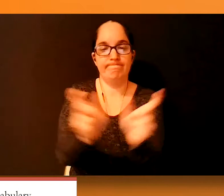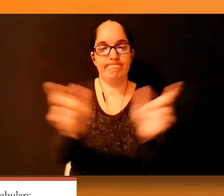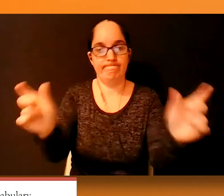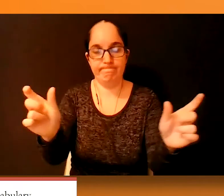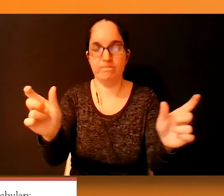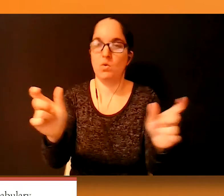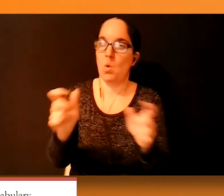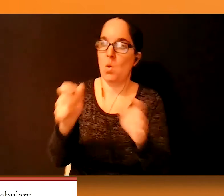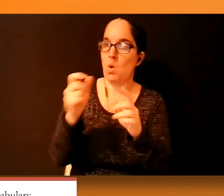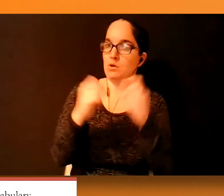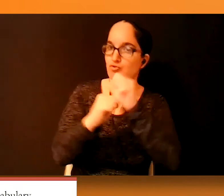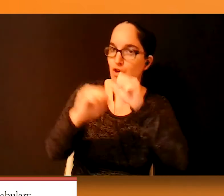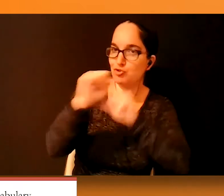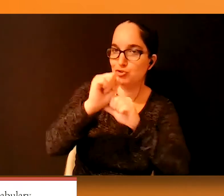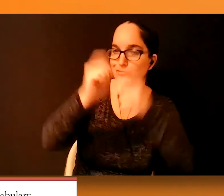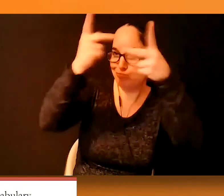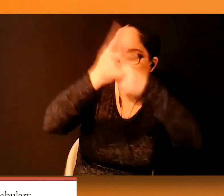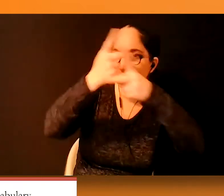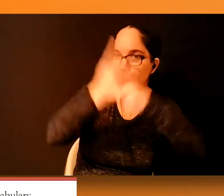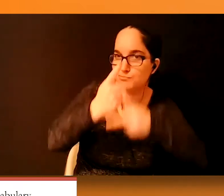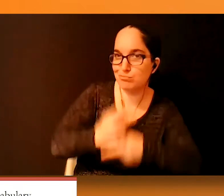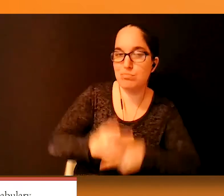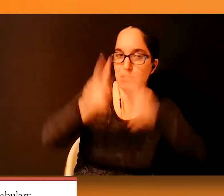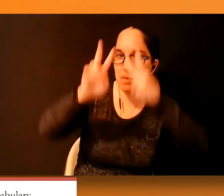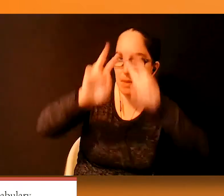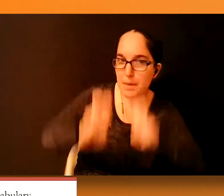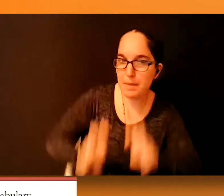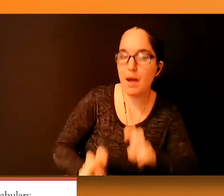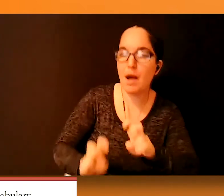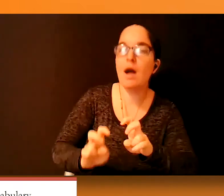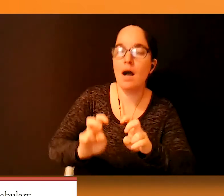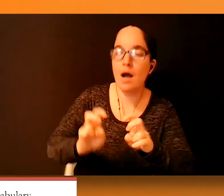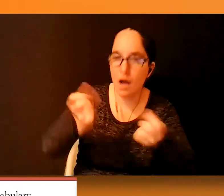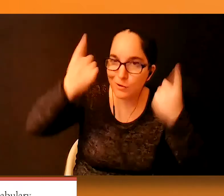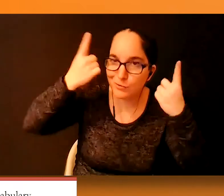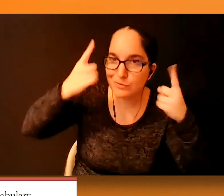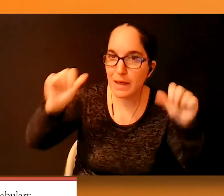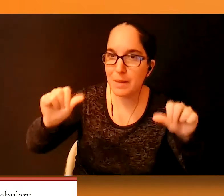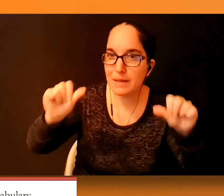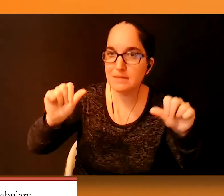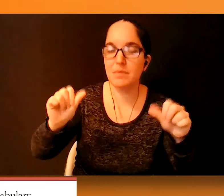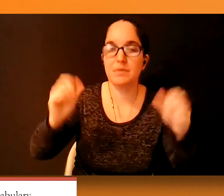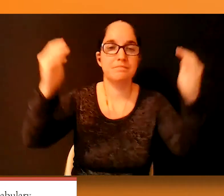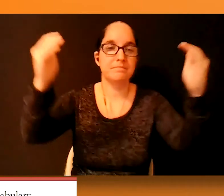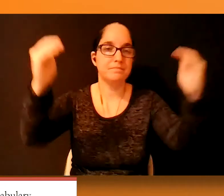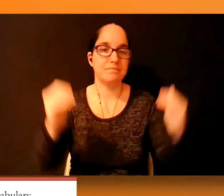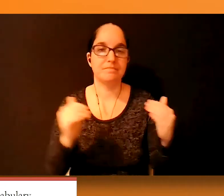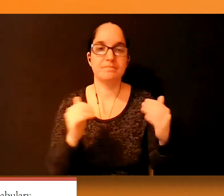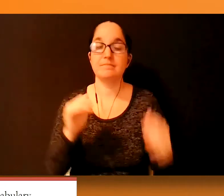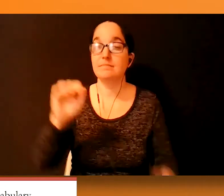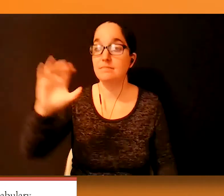they could get through structural analysis? And then, once you have your list, you want to think about cognitive load.